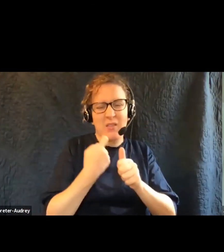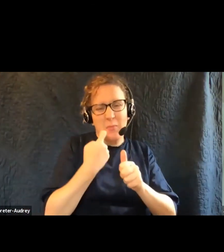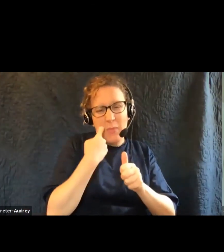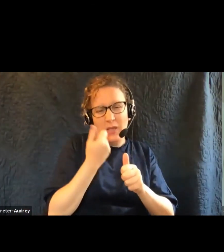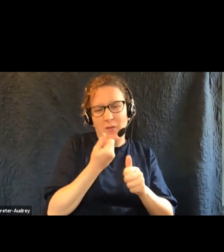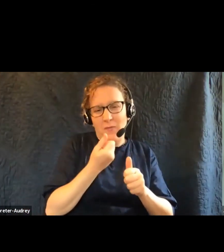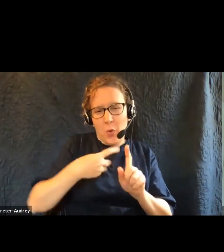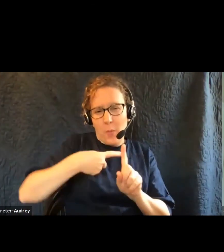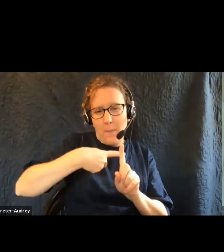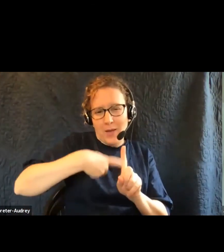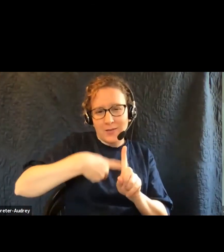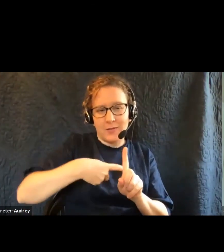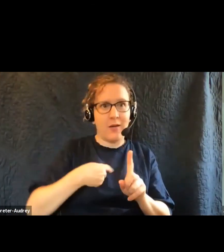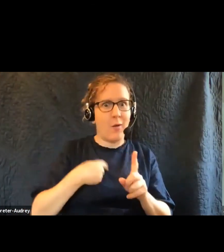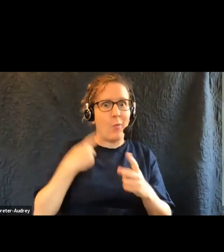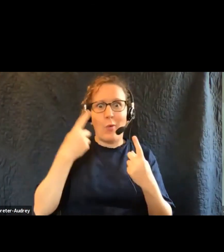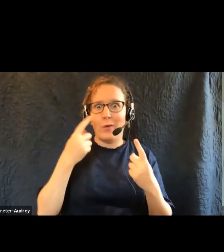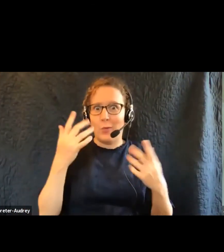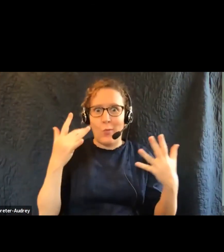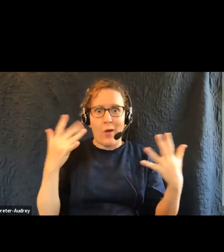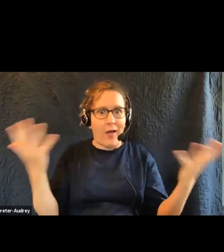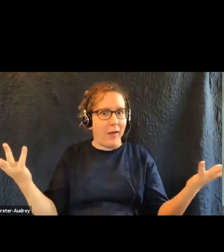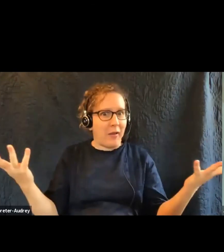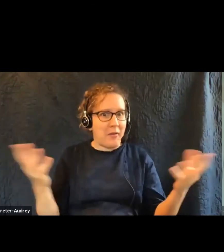I wonder why?